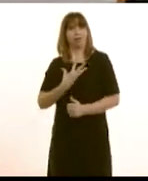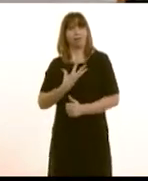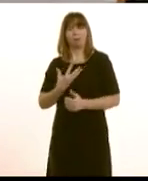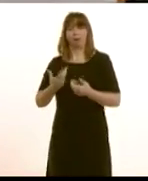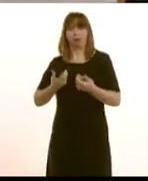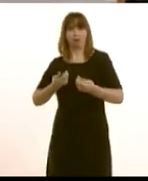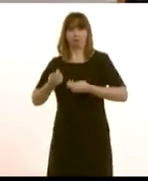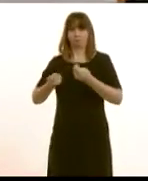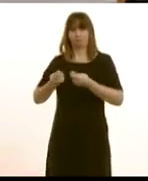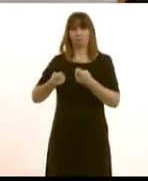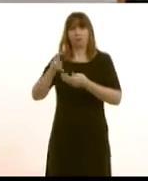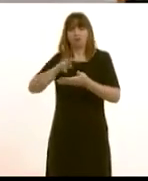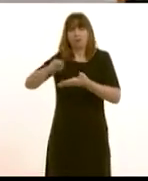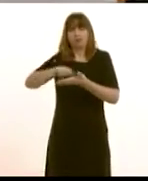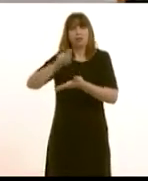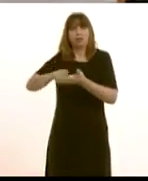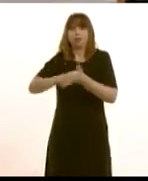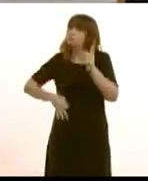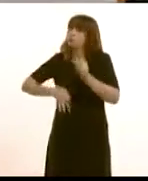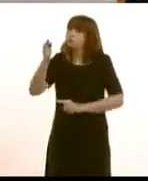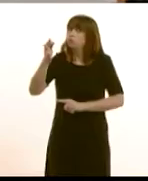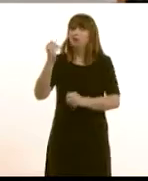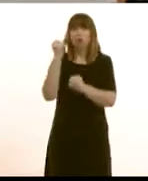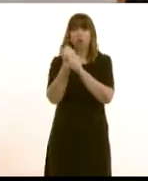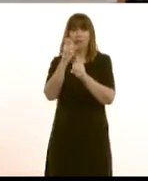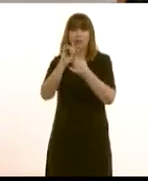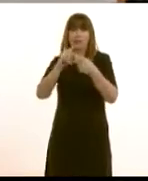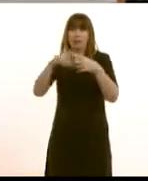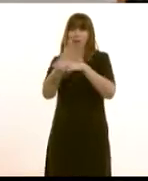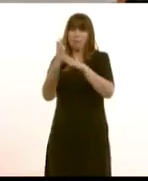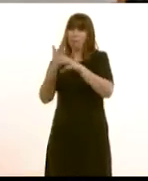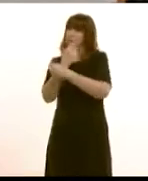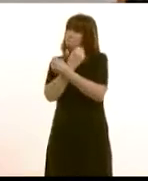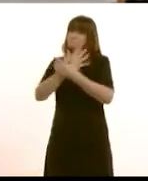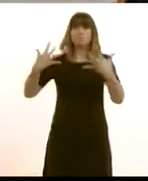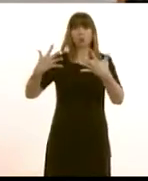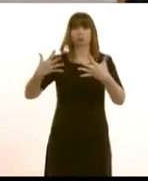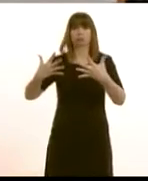look at literacy and numeracy improving, itís because of the literacy and numeracy framework.